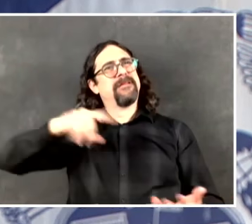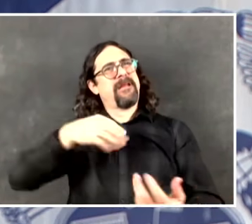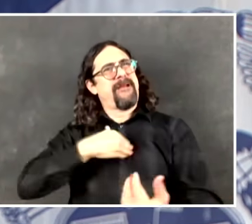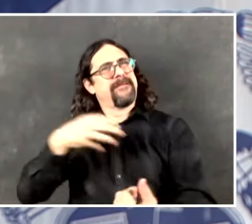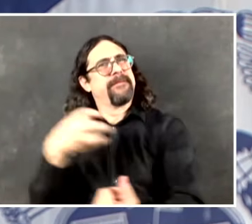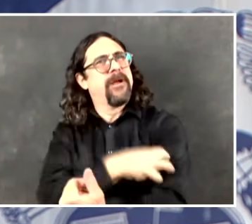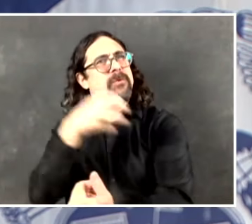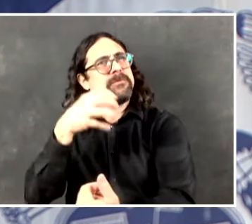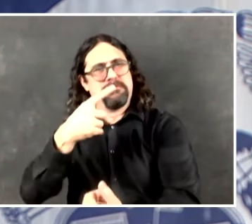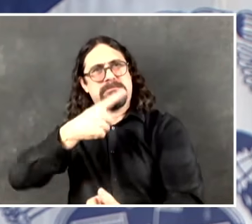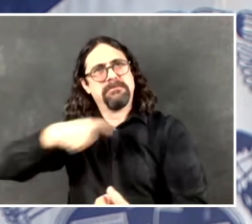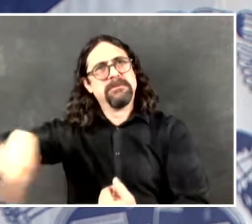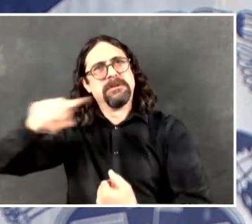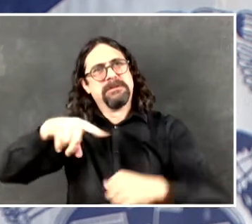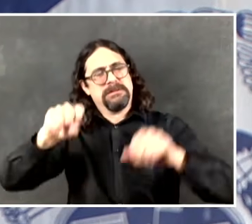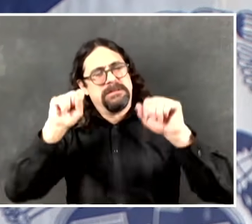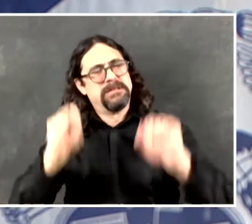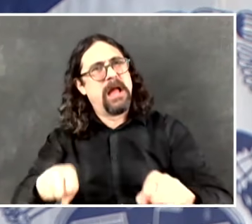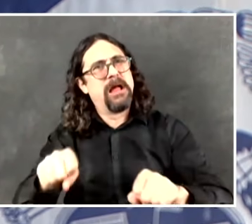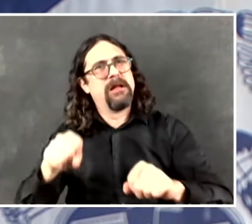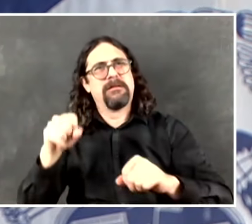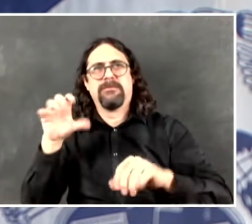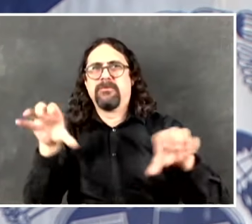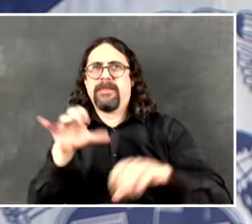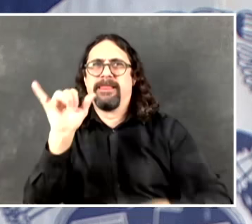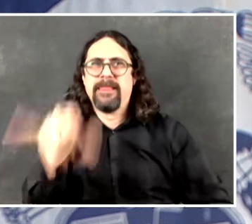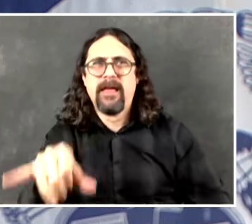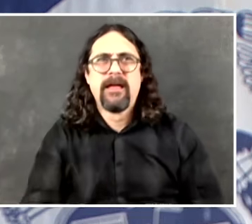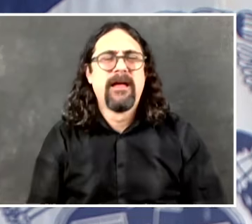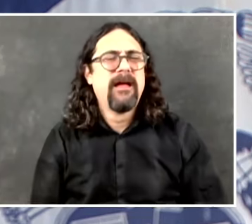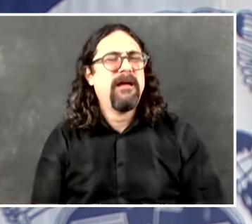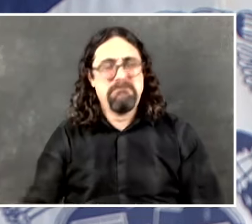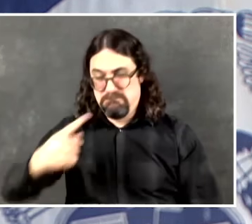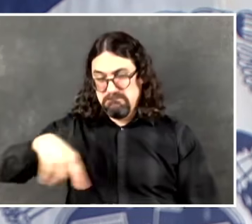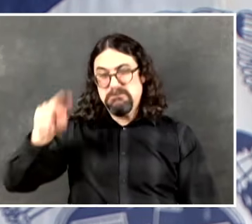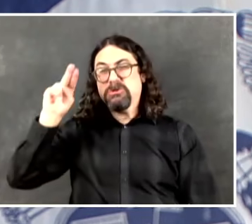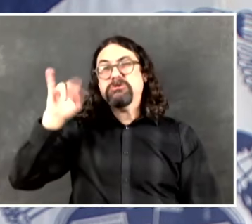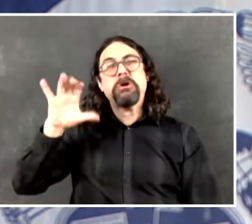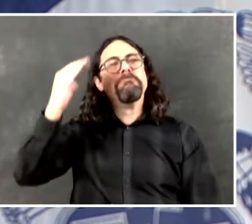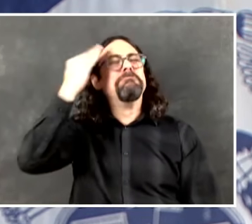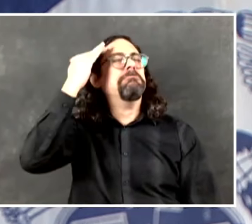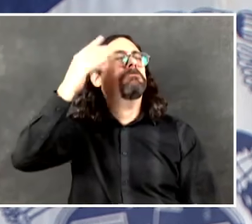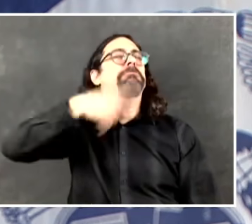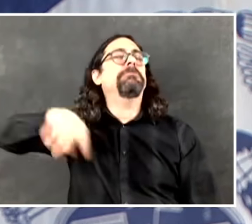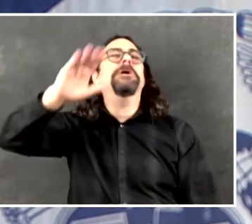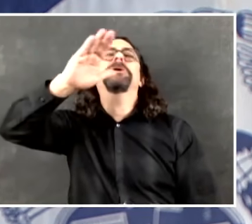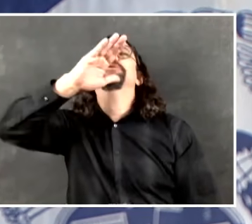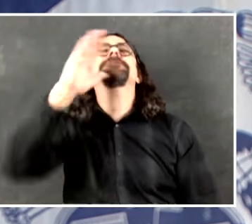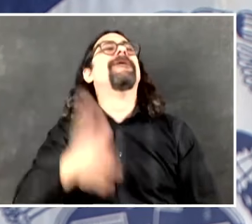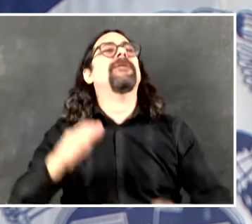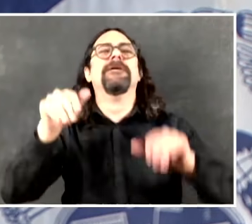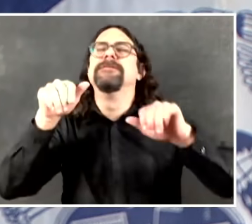IN OUR HEARTS THAT WE DON'T GIVE UP. IN OUR DNA, WE